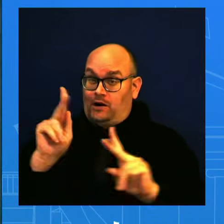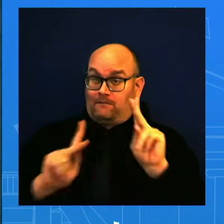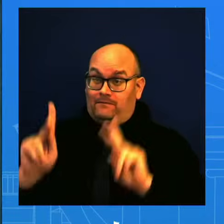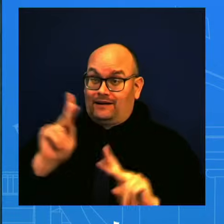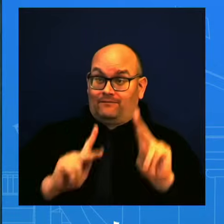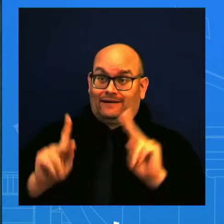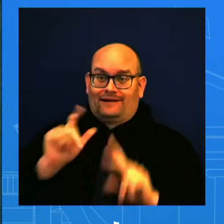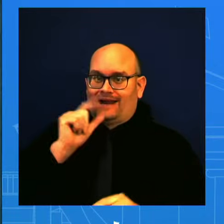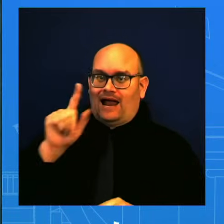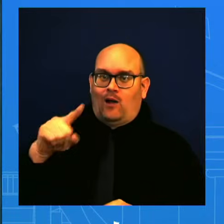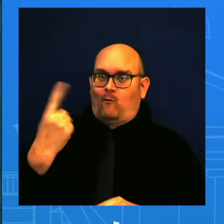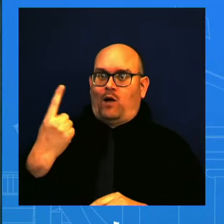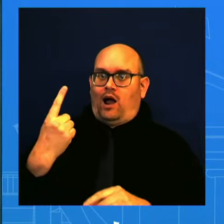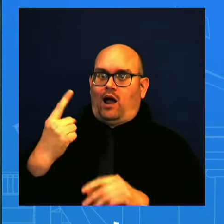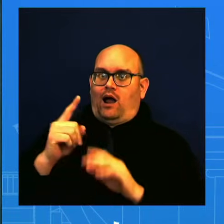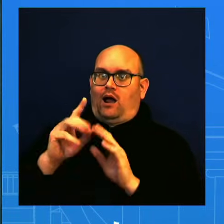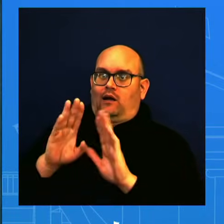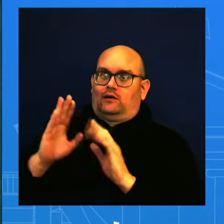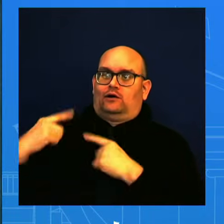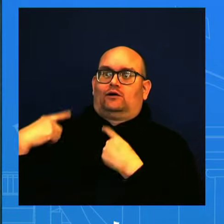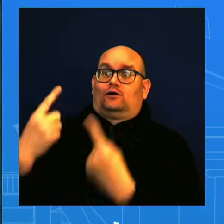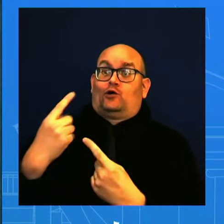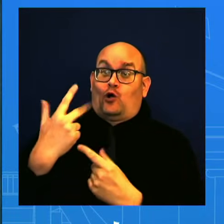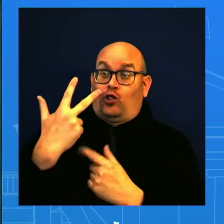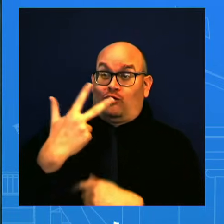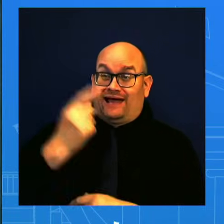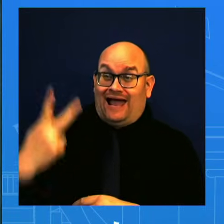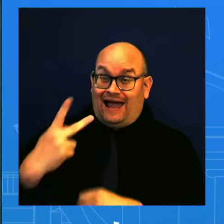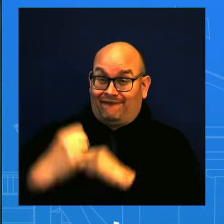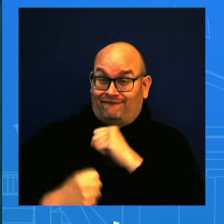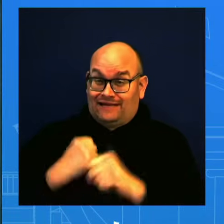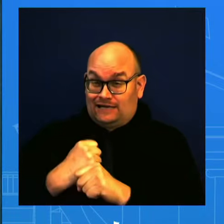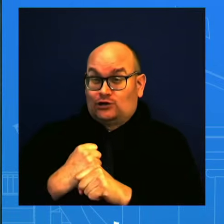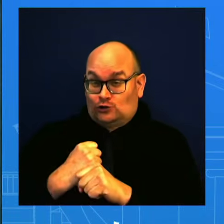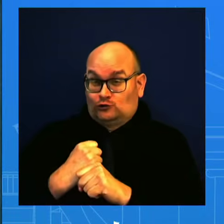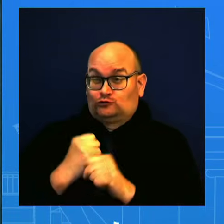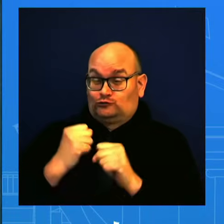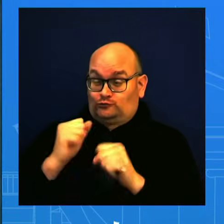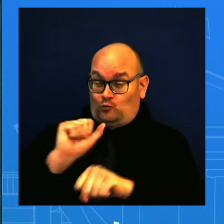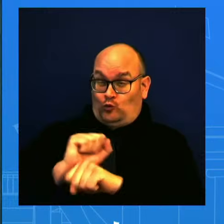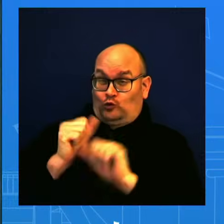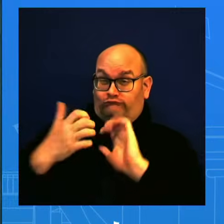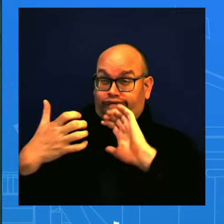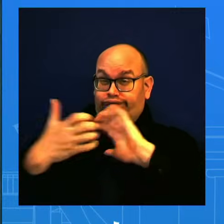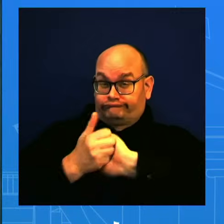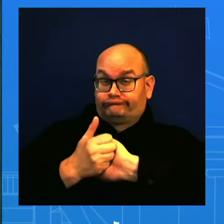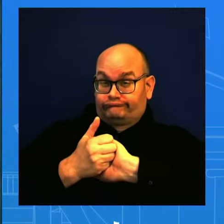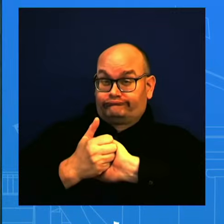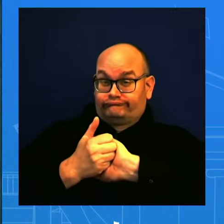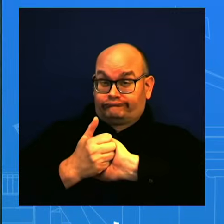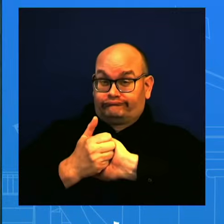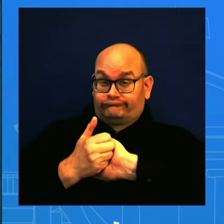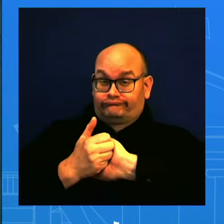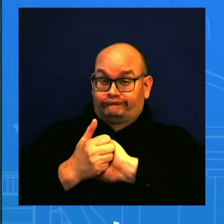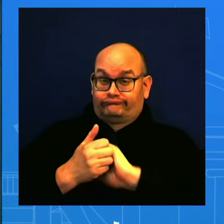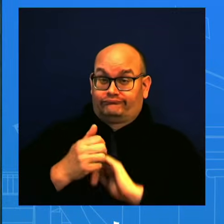from the one-year anniversary of the wildfires that -- Ms. Jean-Pierre: Yeah. The Press: -- affected Maui and -- and specifically Lahaina so seriously.